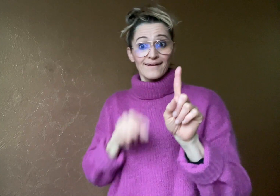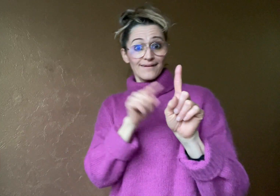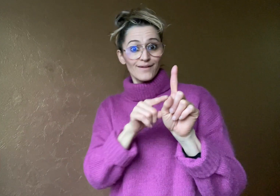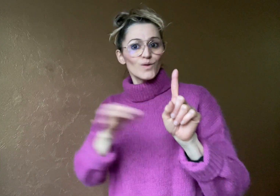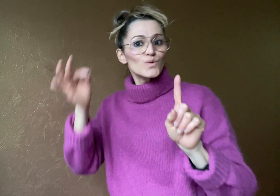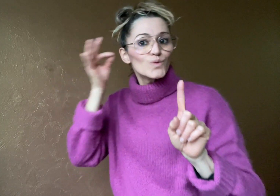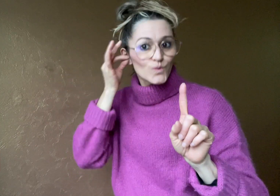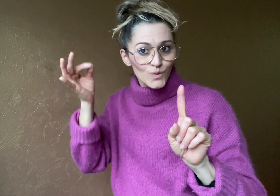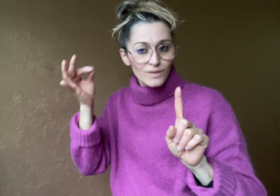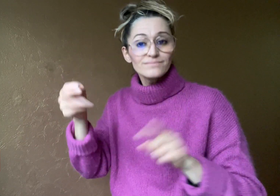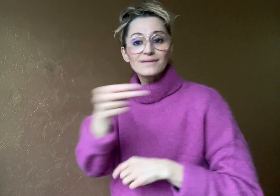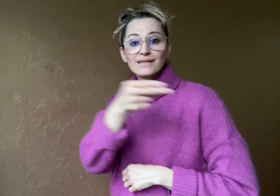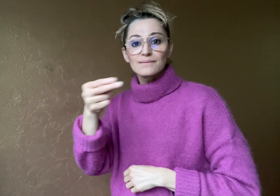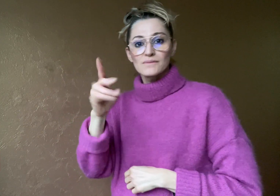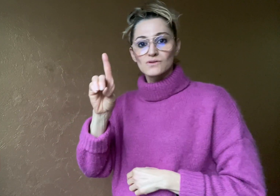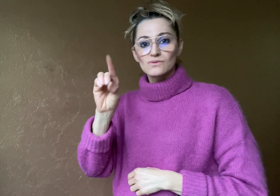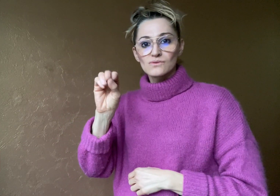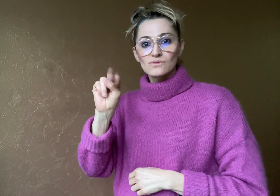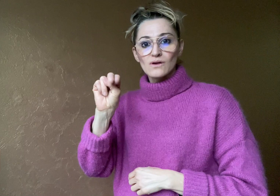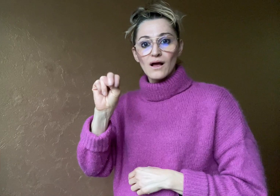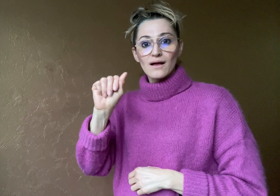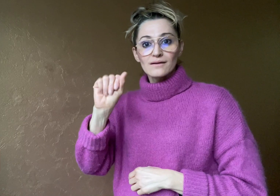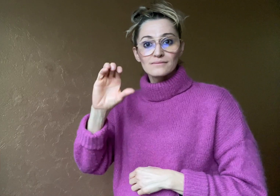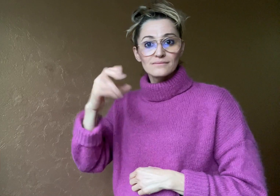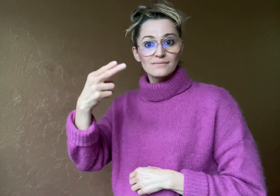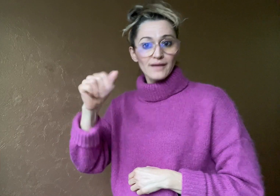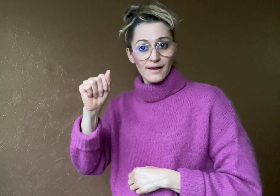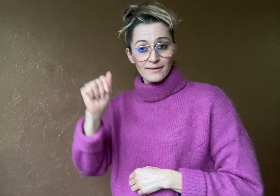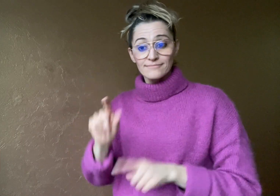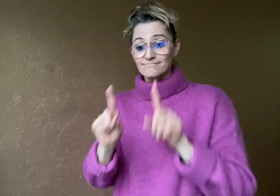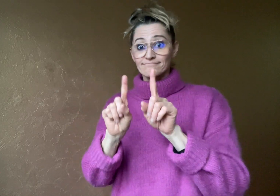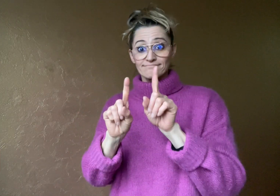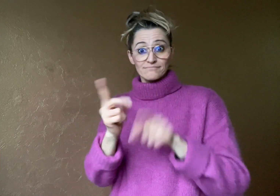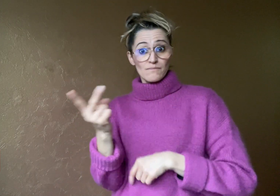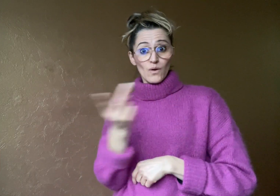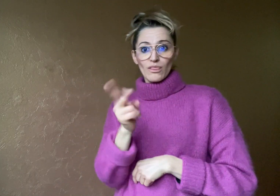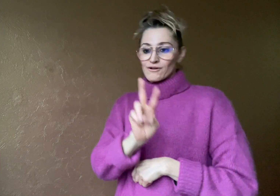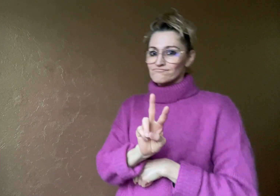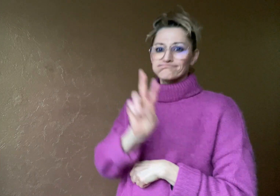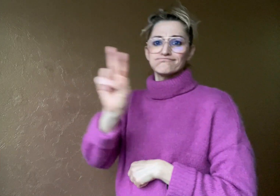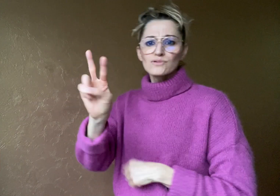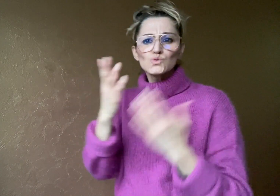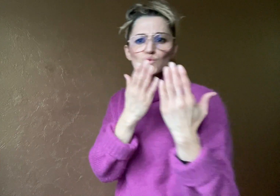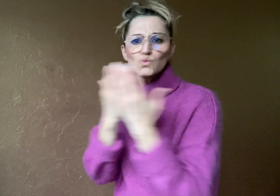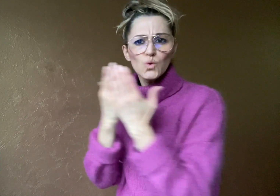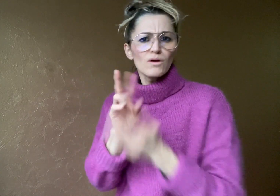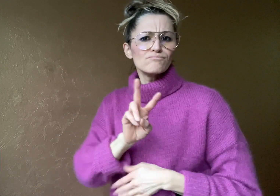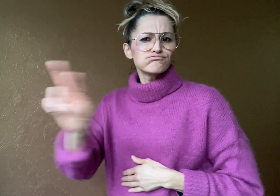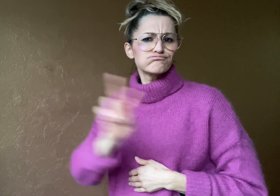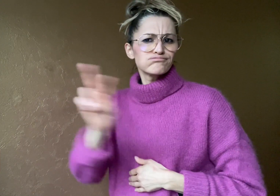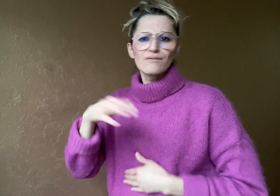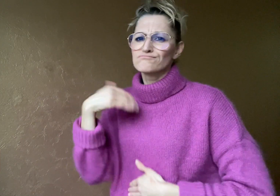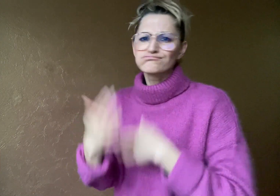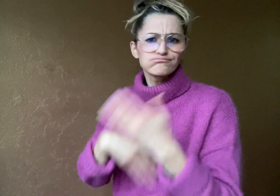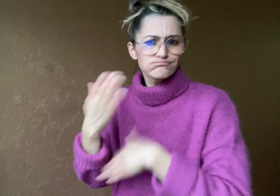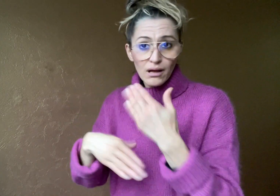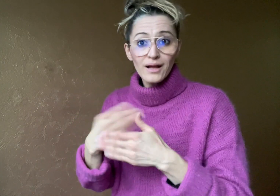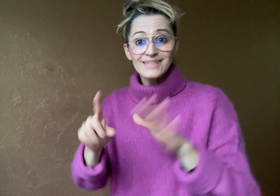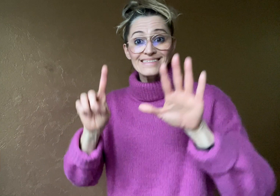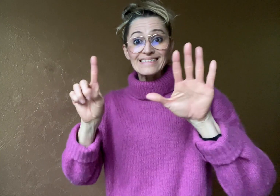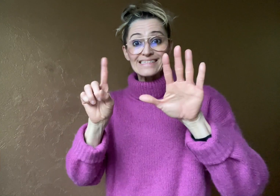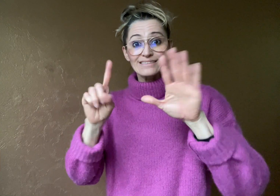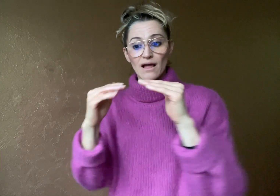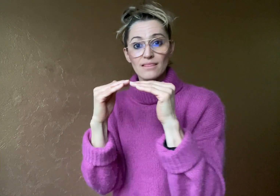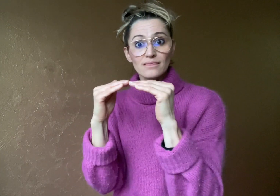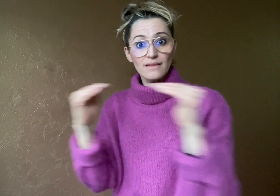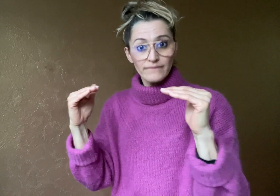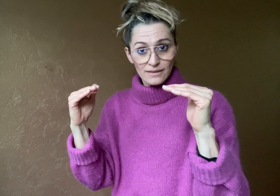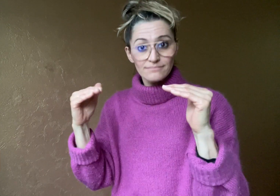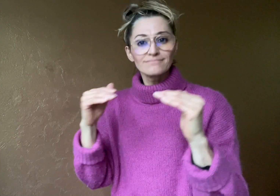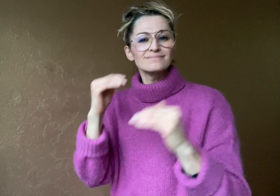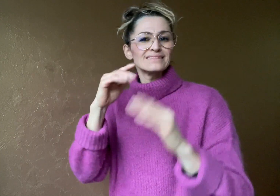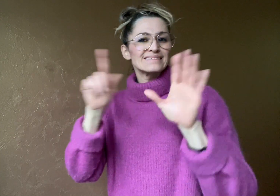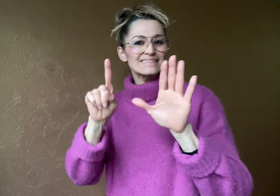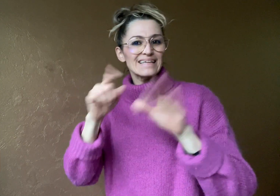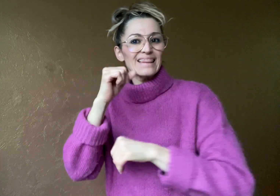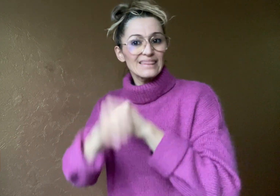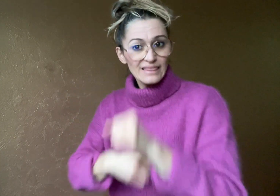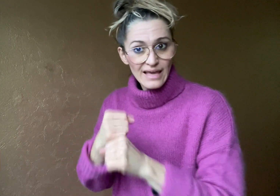to repeat sixth grade while his hearing twin brother Donnacha